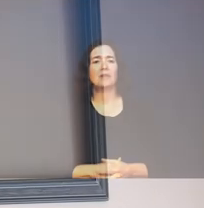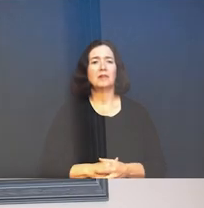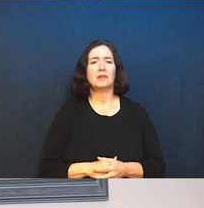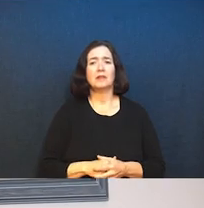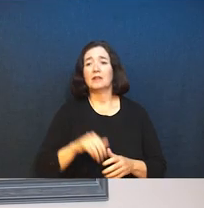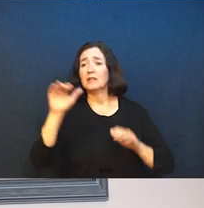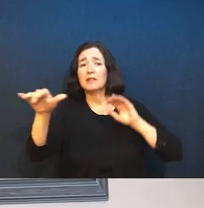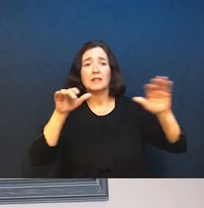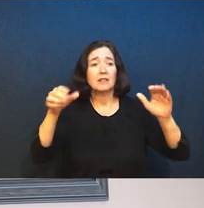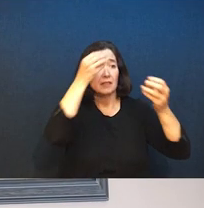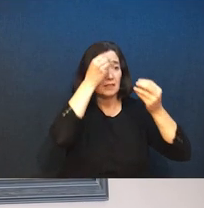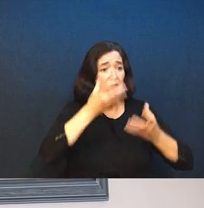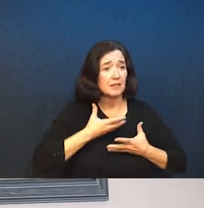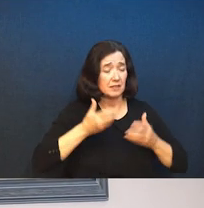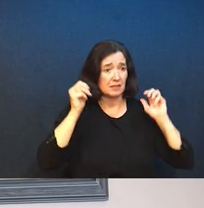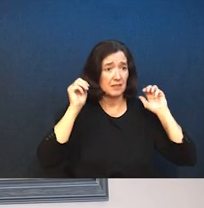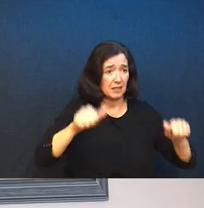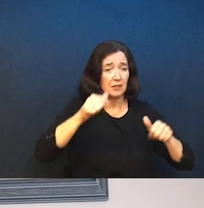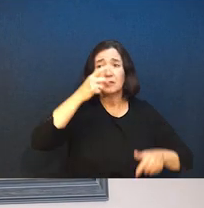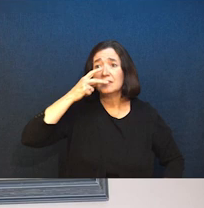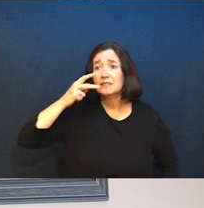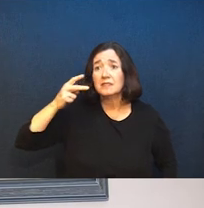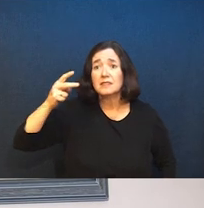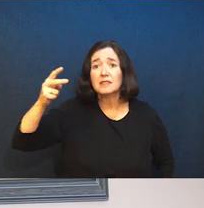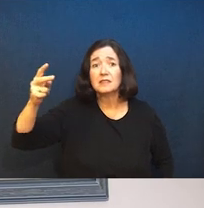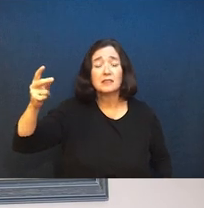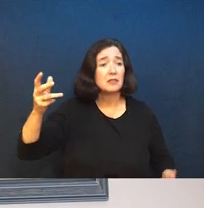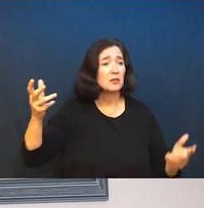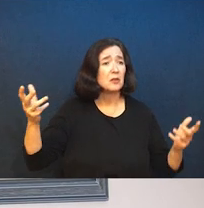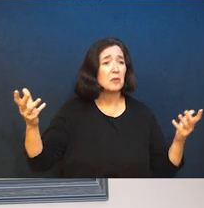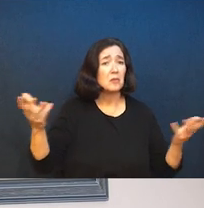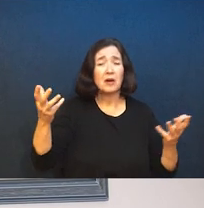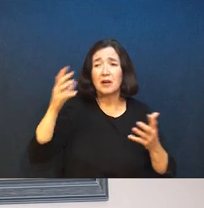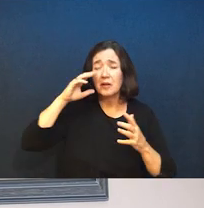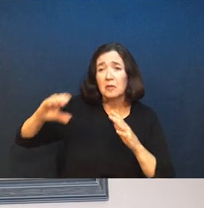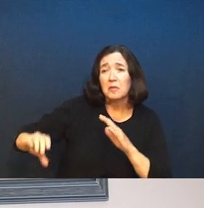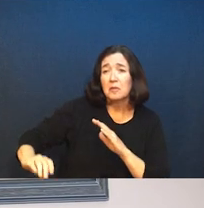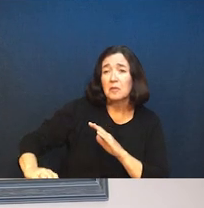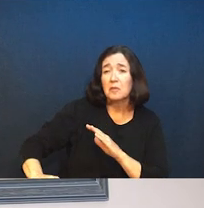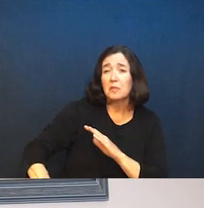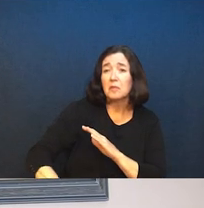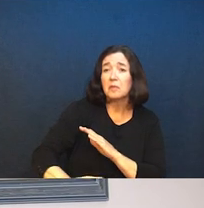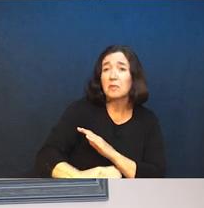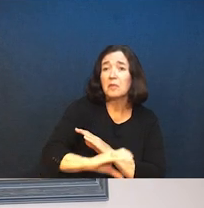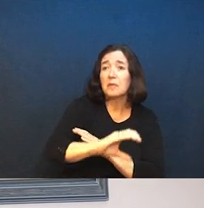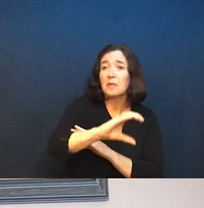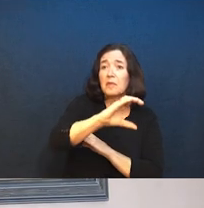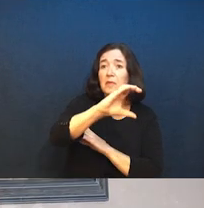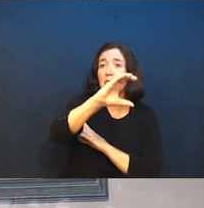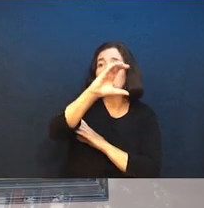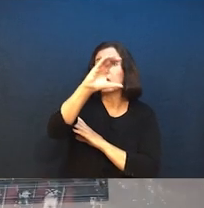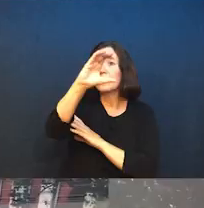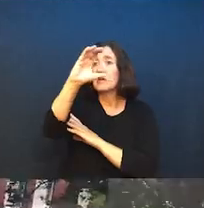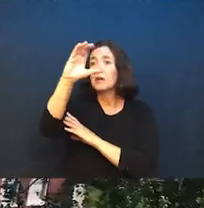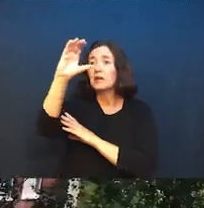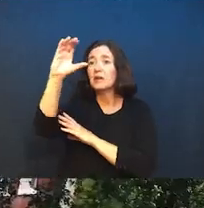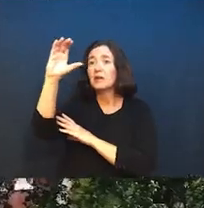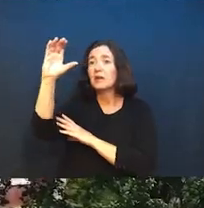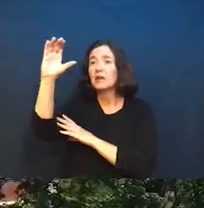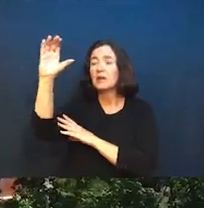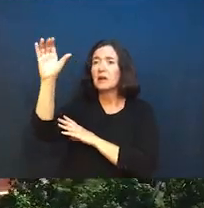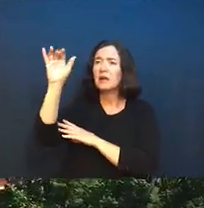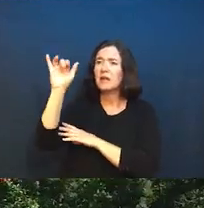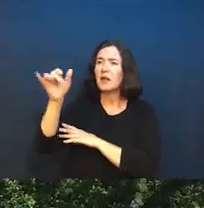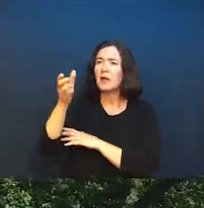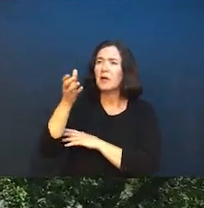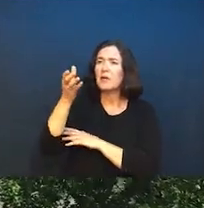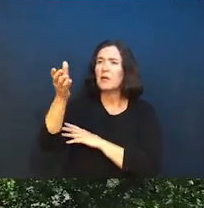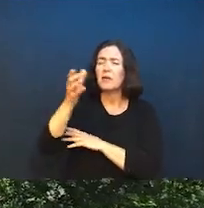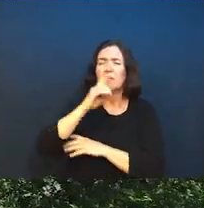[SINGING] Oh, say can you see by the dawn's early light